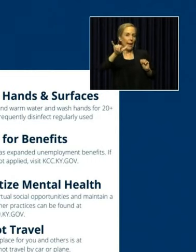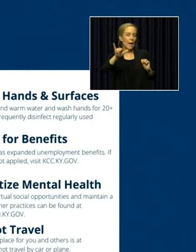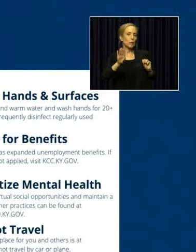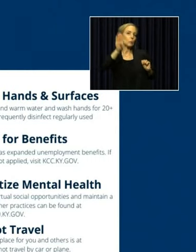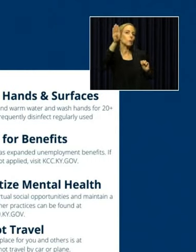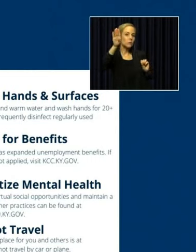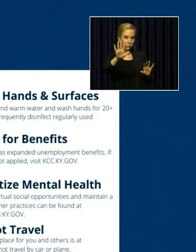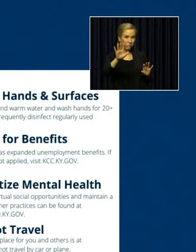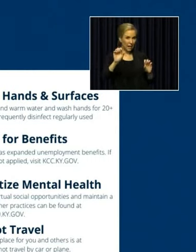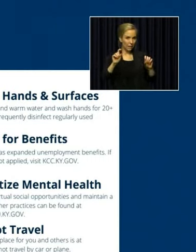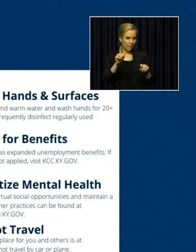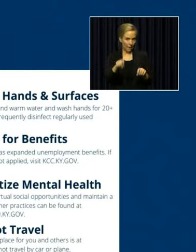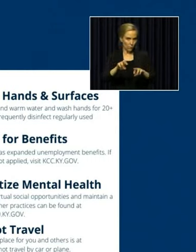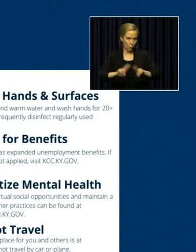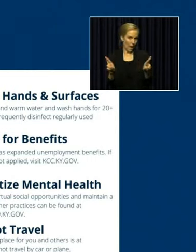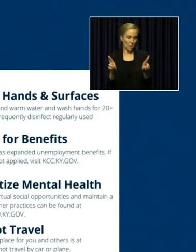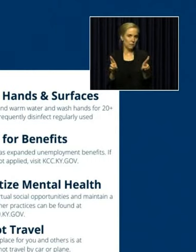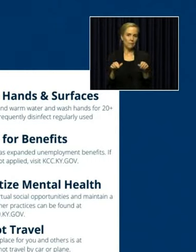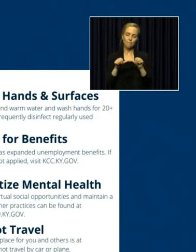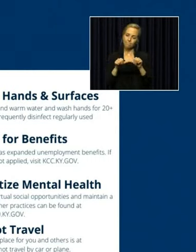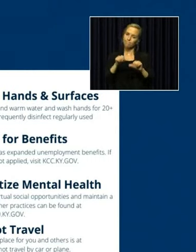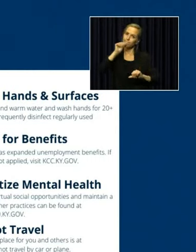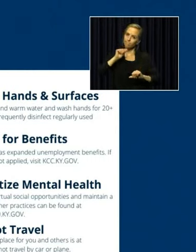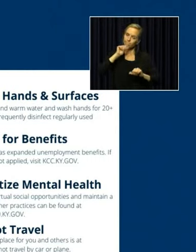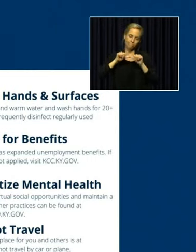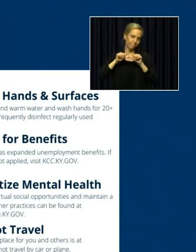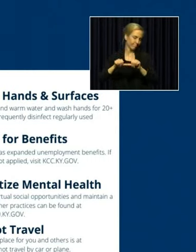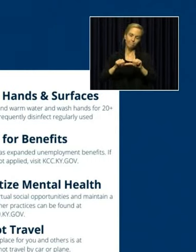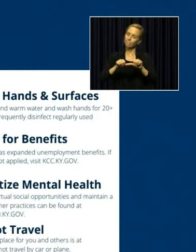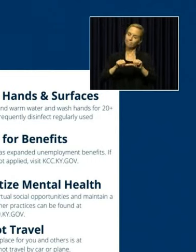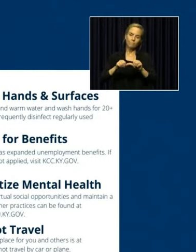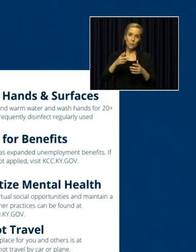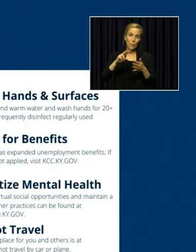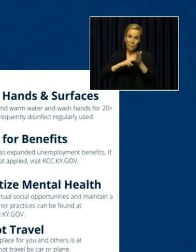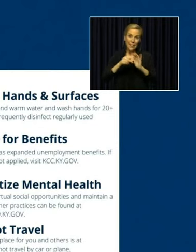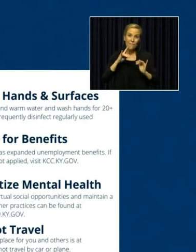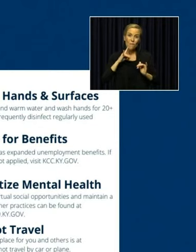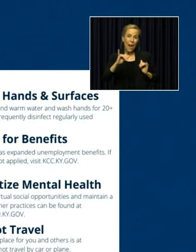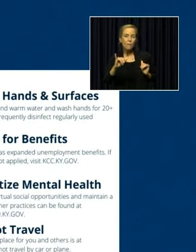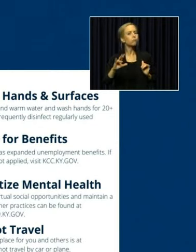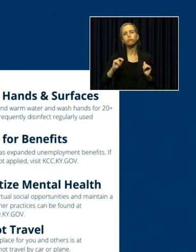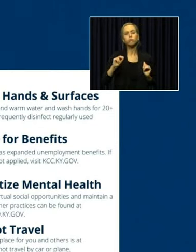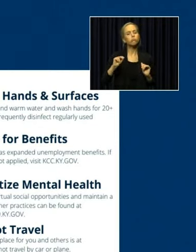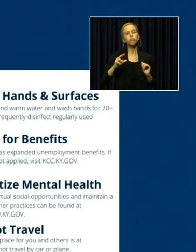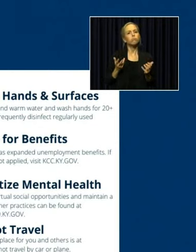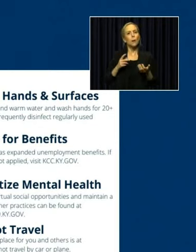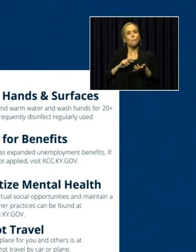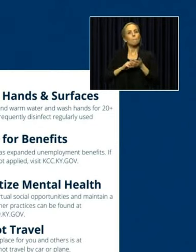SO THAT LINE HELPS TO CREATE THE POSITIVE SOCIAL PRESSURE THAT WE